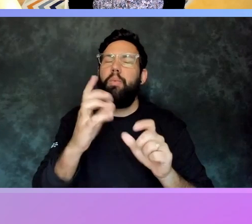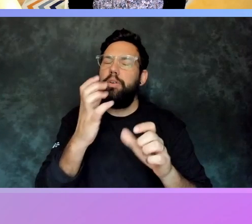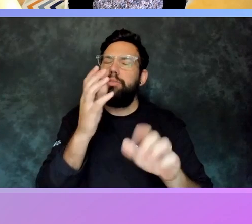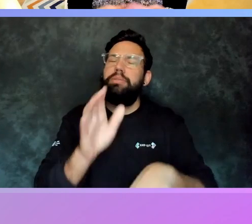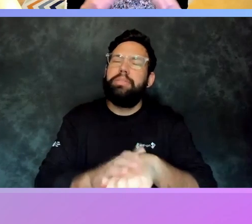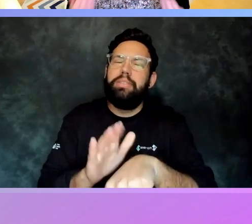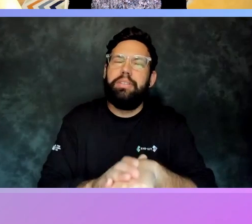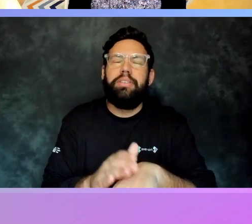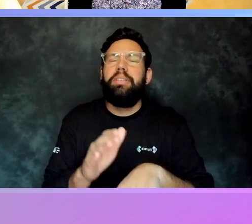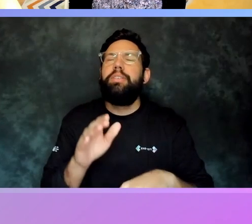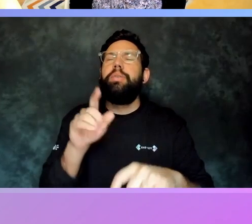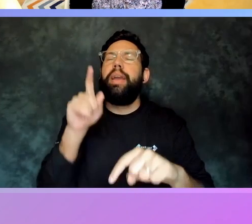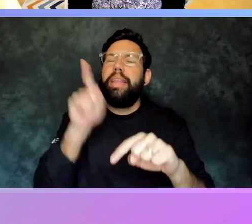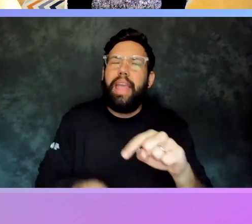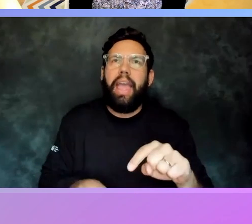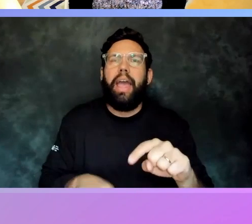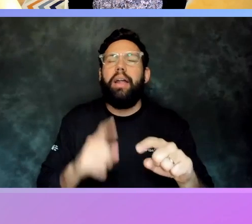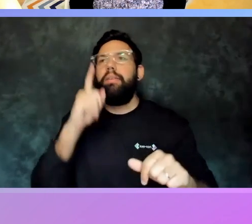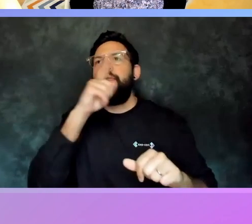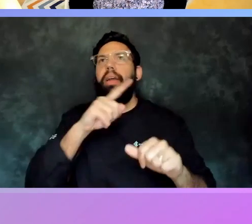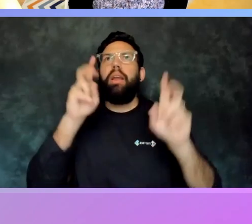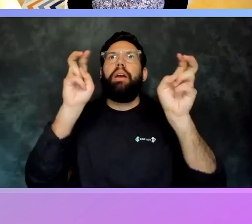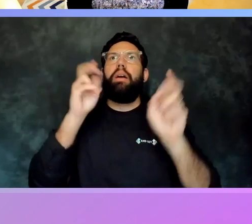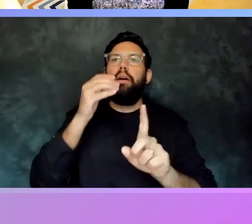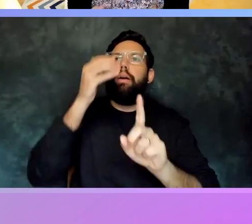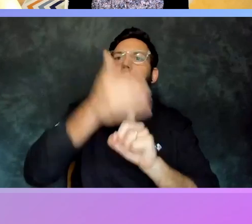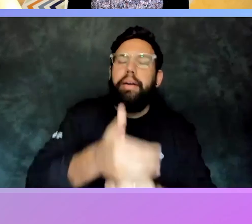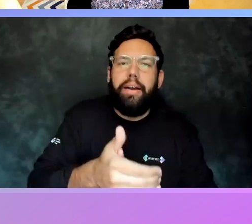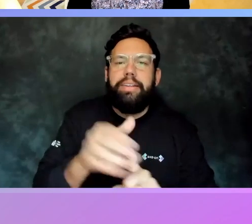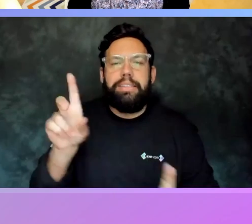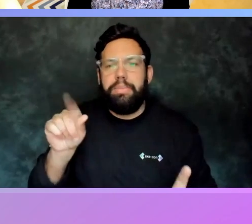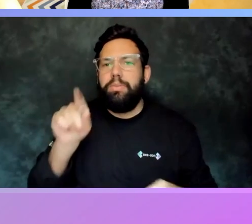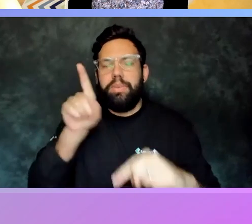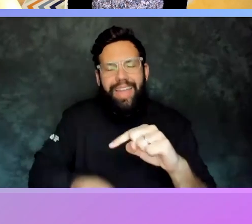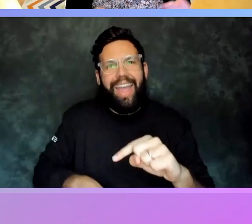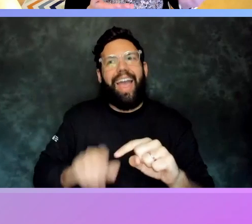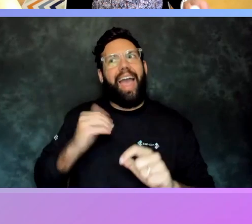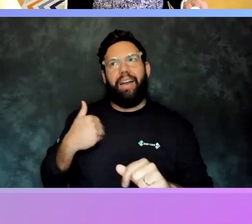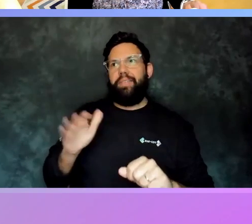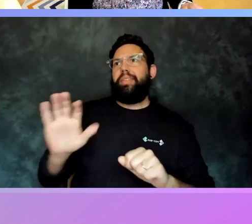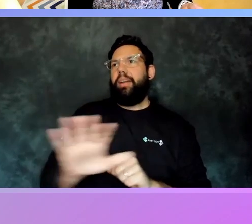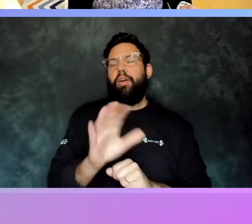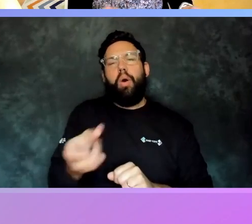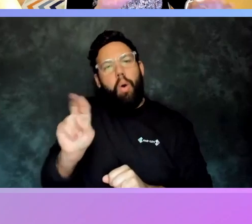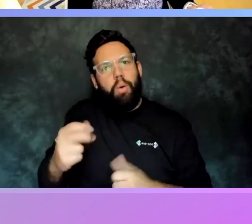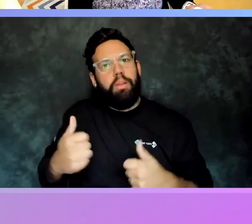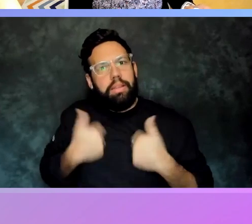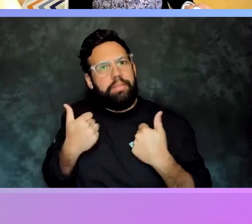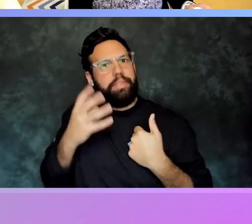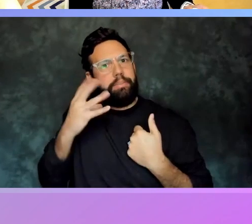across the board. A little bit of improvement, but not a lot. So that felt like an extra amount of bad news, but the